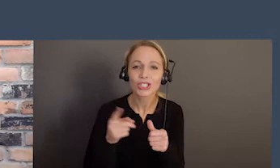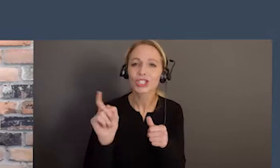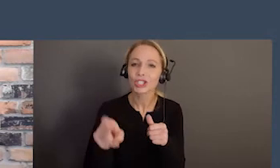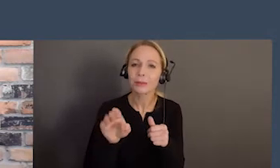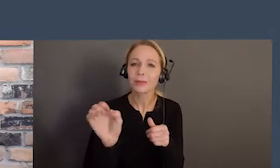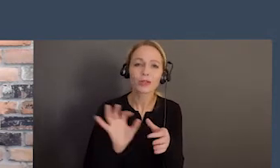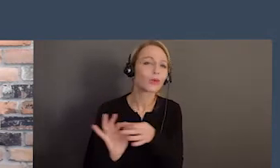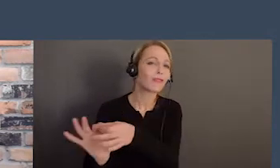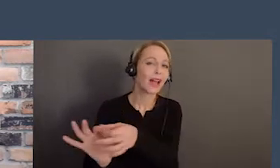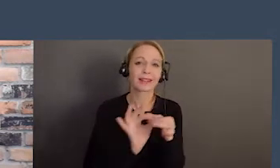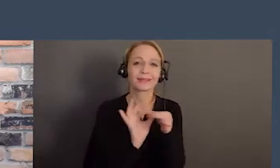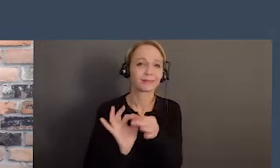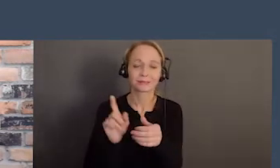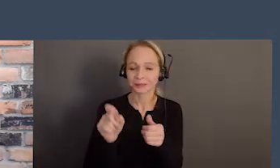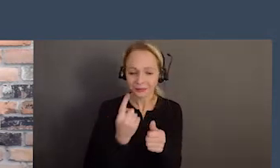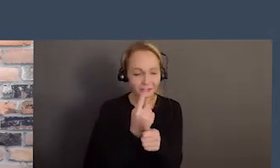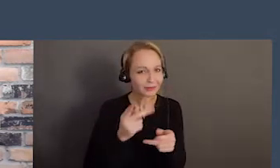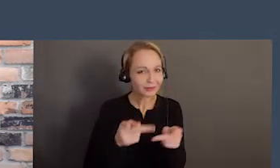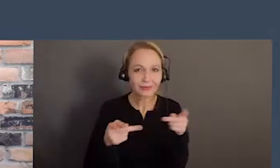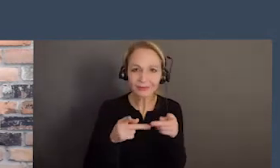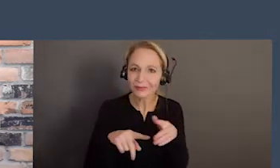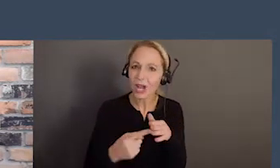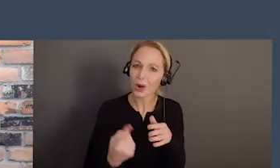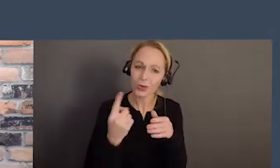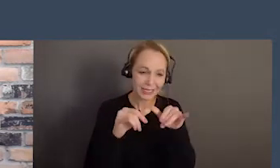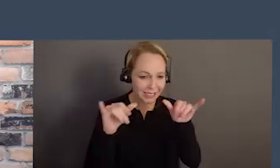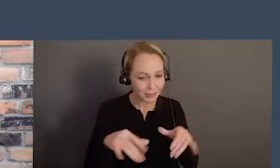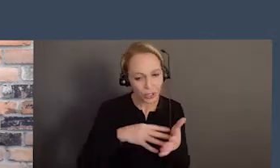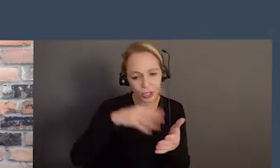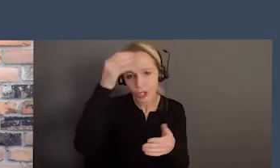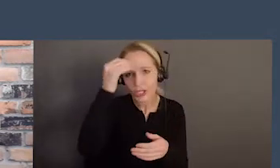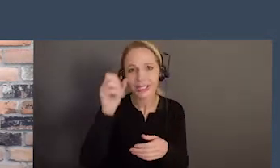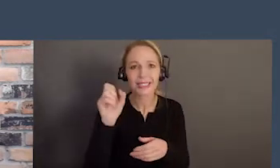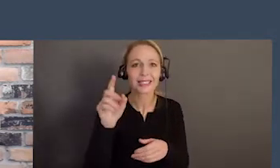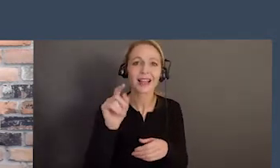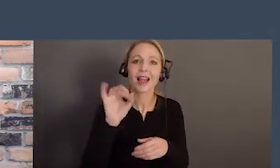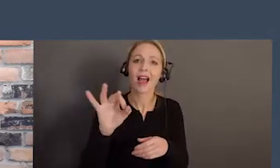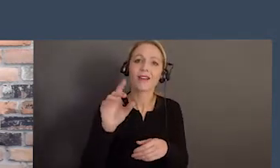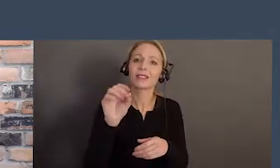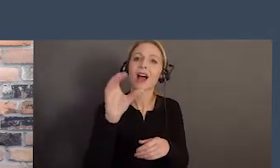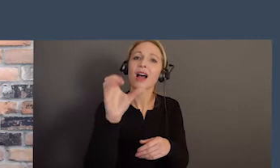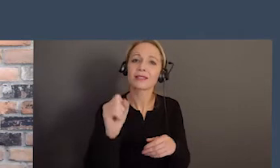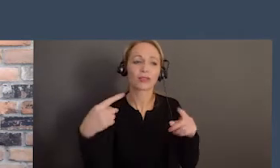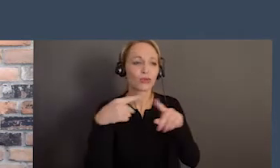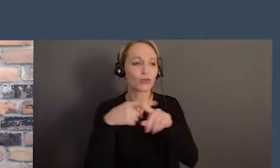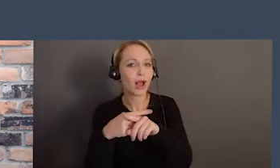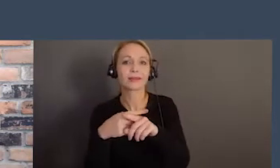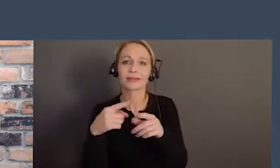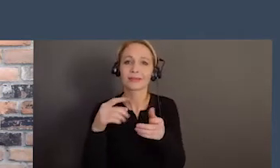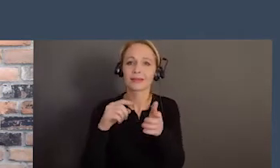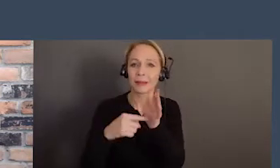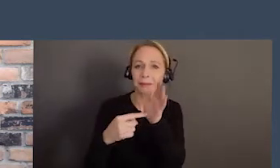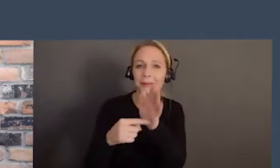A SINGLE SYSTEM TO LEARN AND SET OF DOCS AND